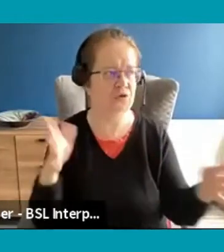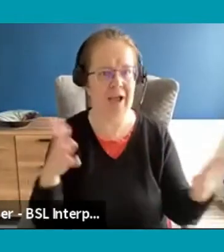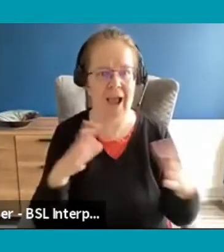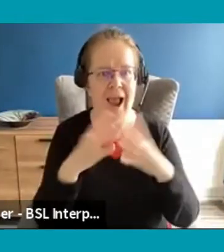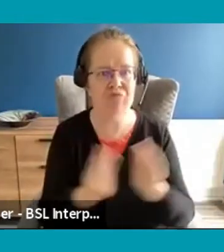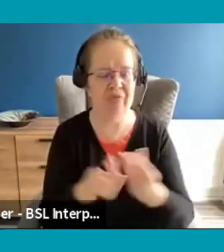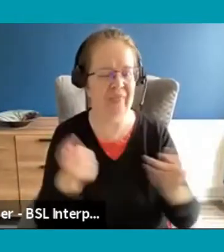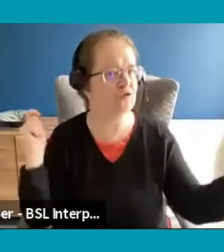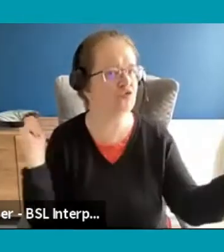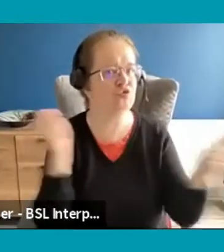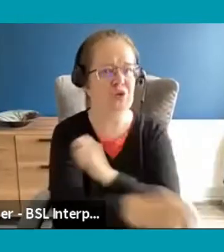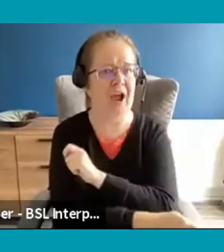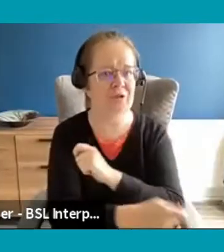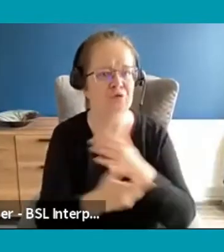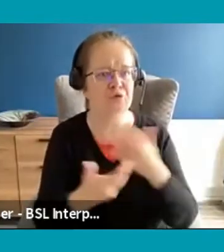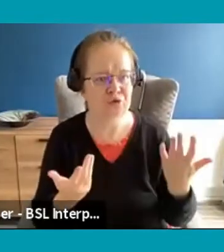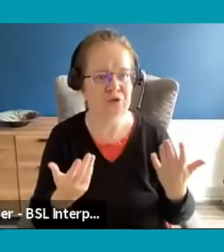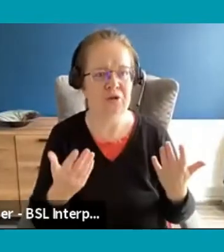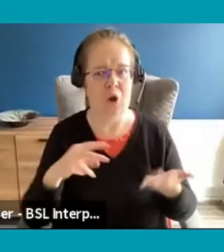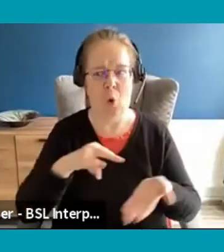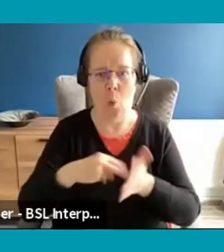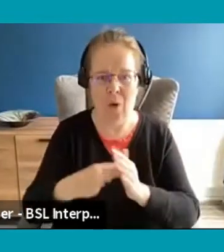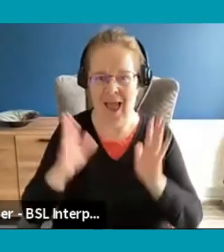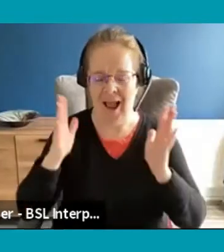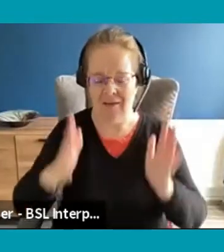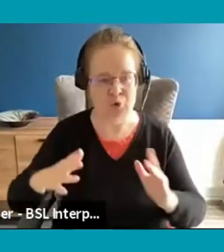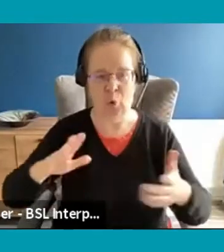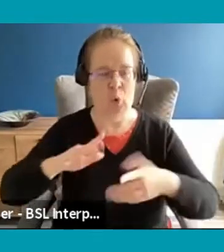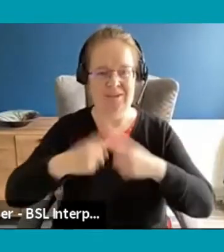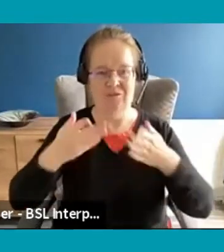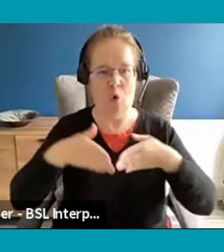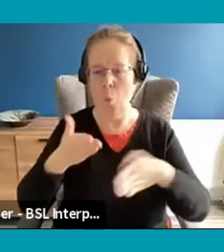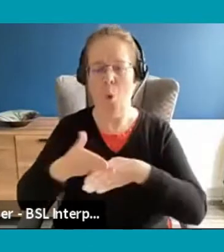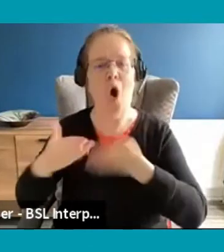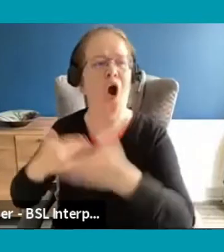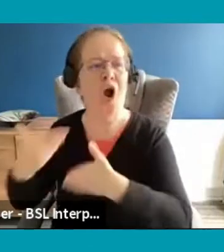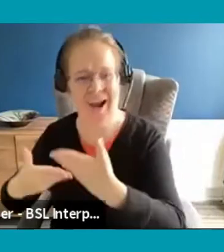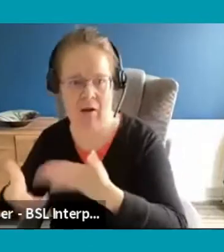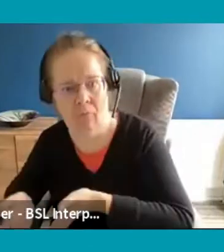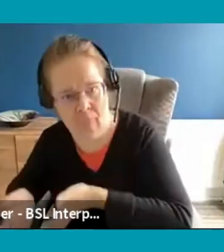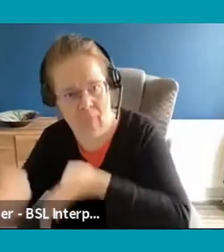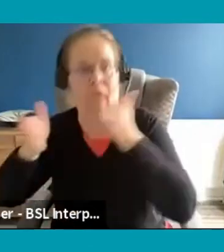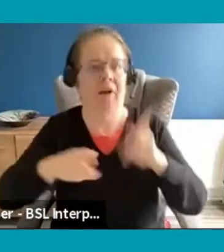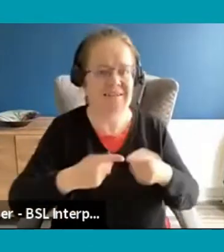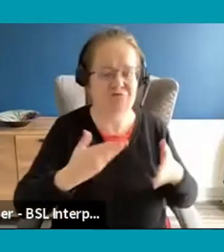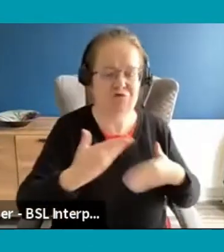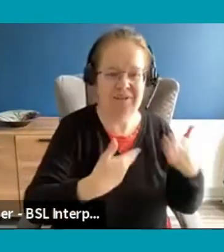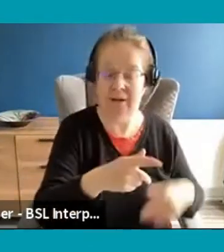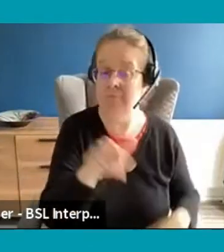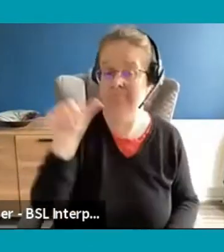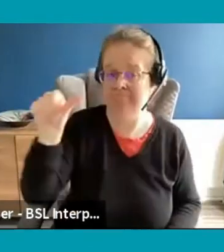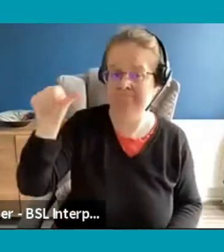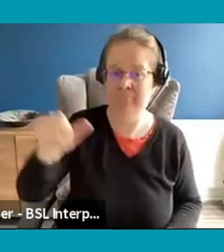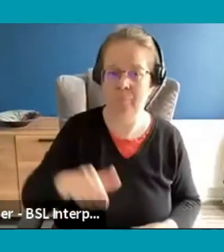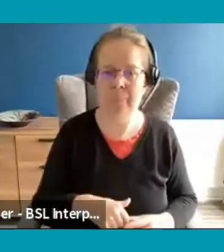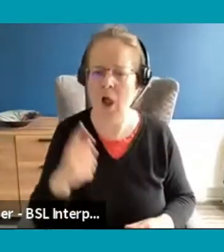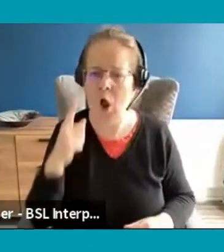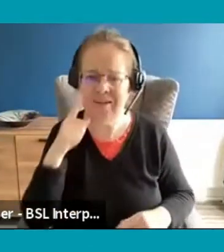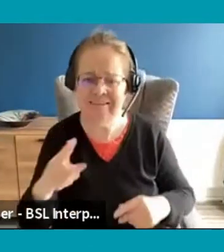Hasn't it, both for organisations and for individuals we might talk a little bit about that later. Yeah, I can see little question here in the chat coming up.